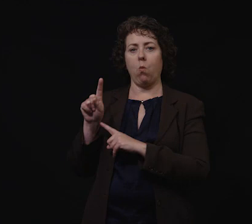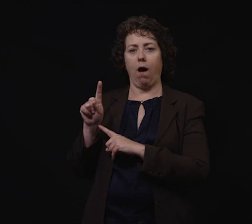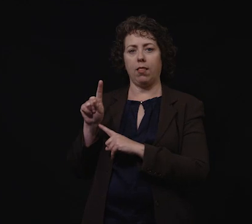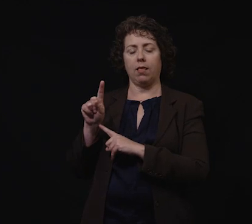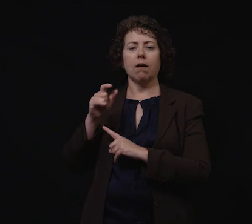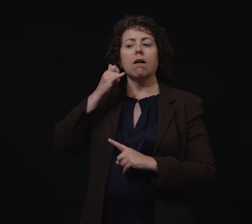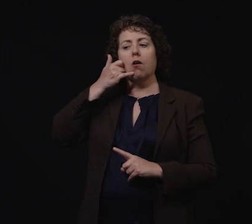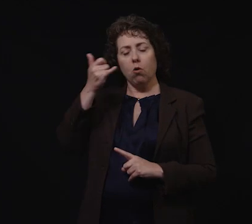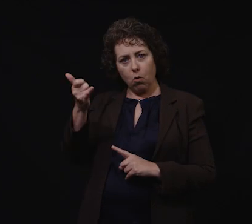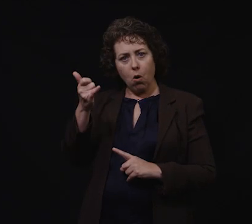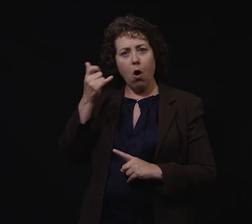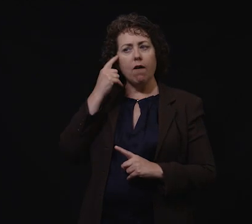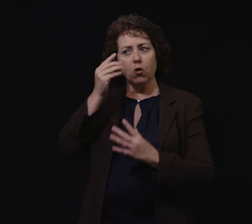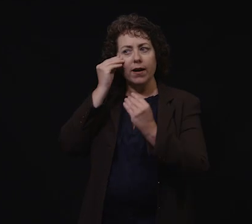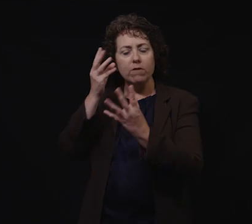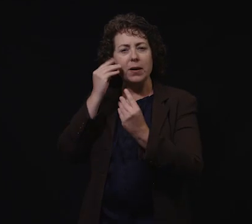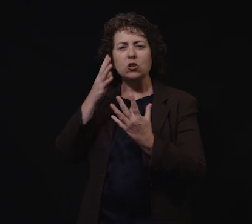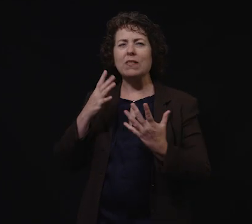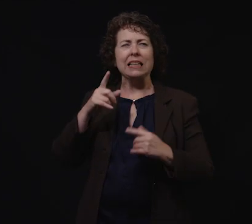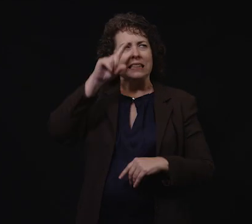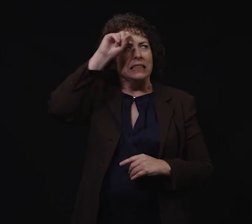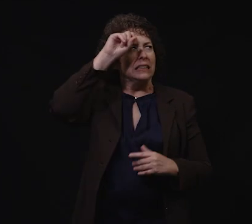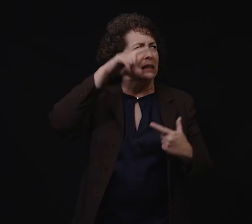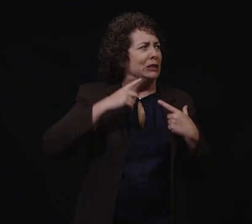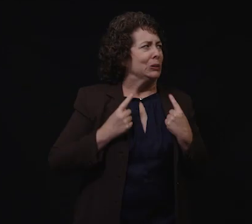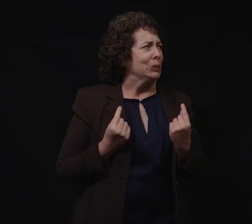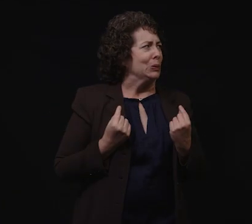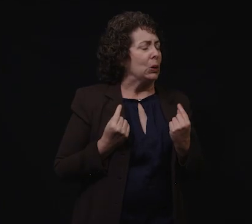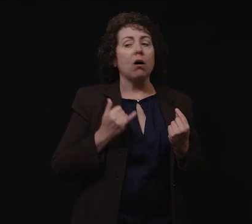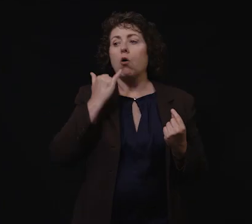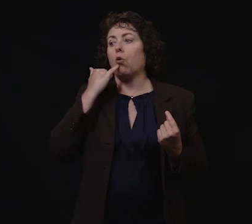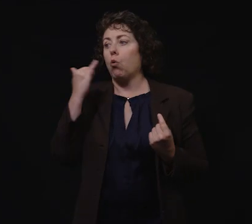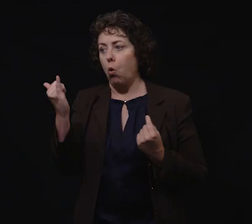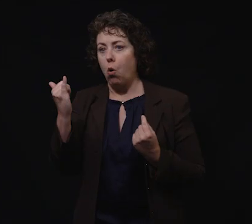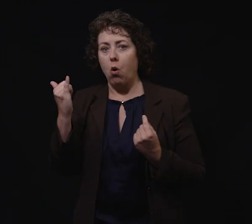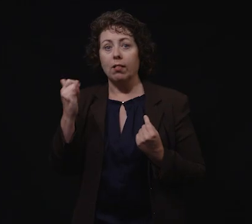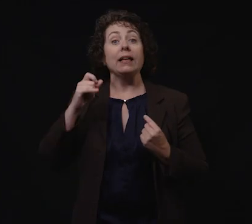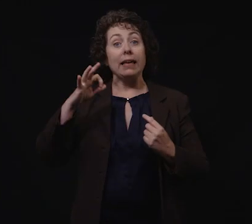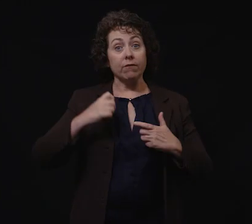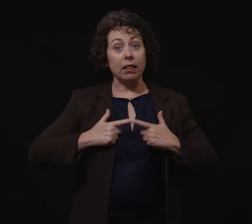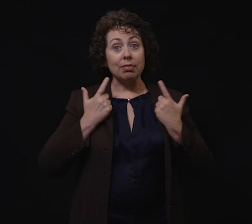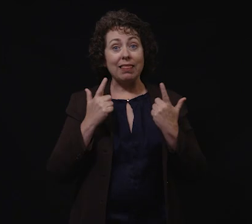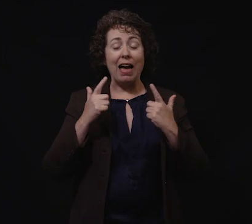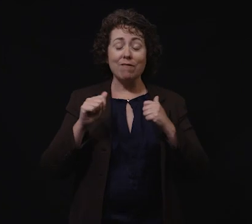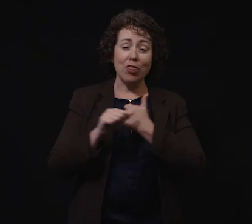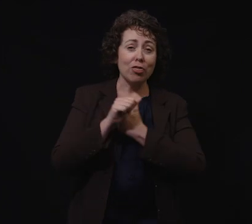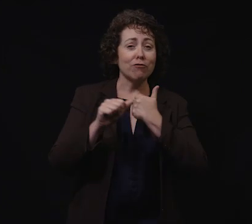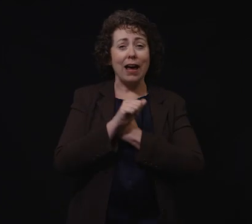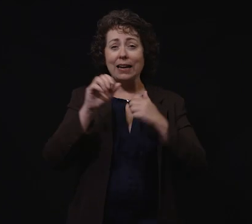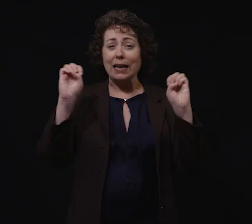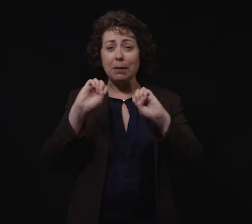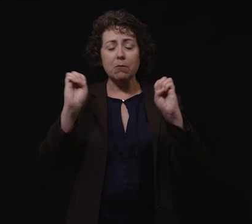Please remember that they can answer any questions. But if you have a life-threatening Emergency, you may dial